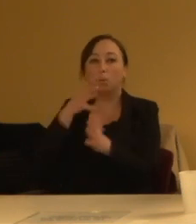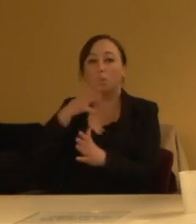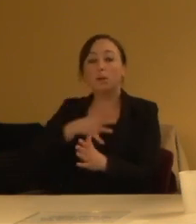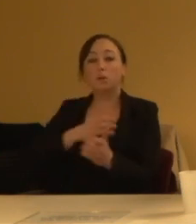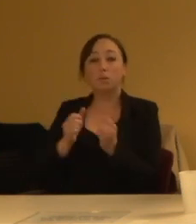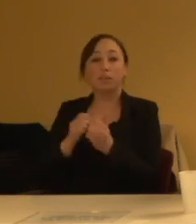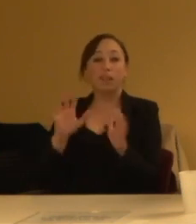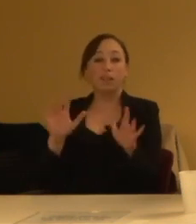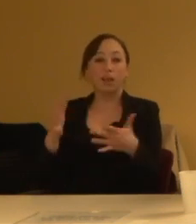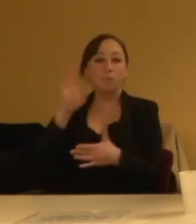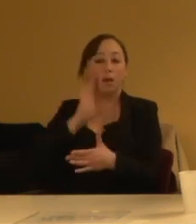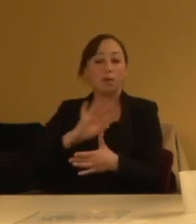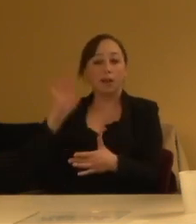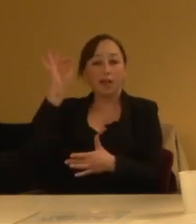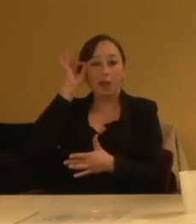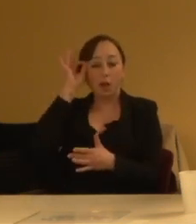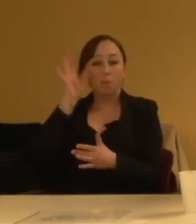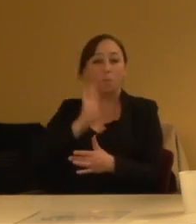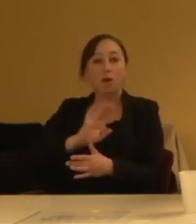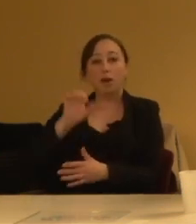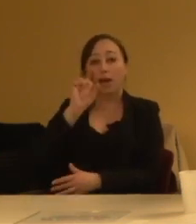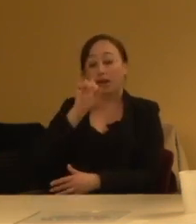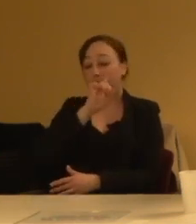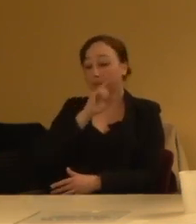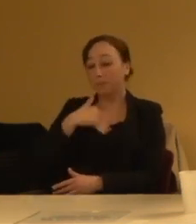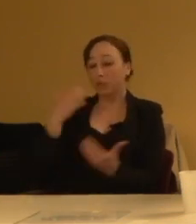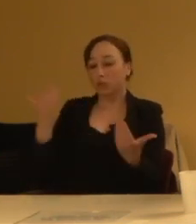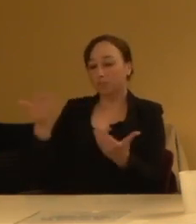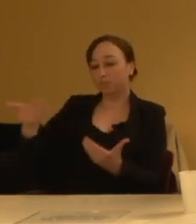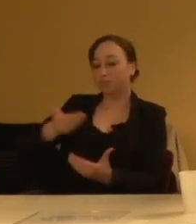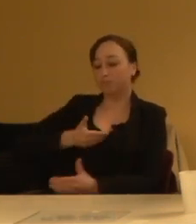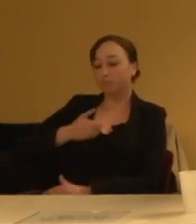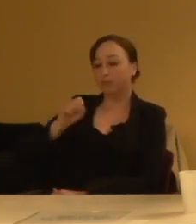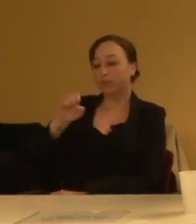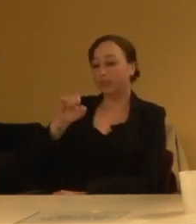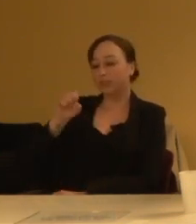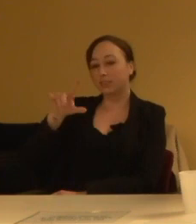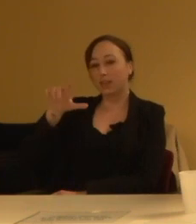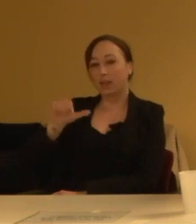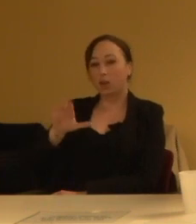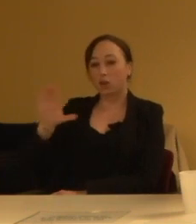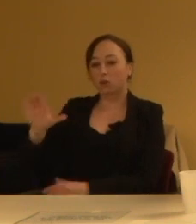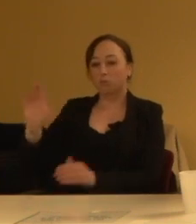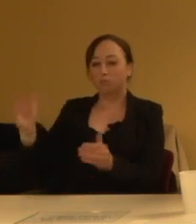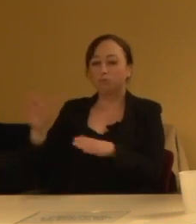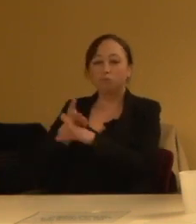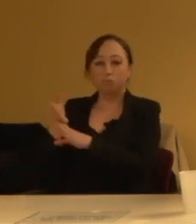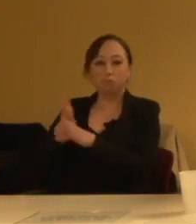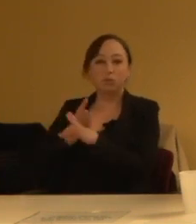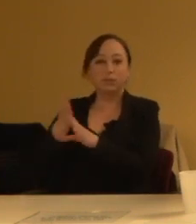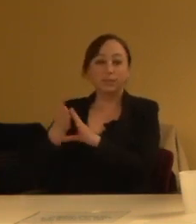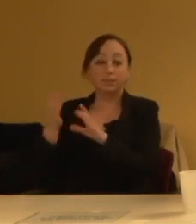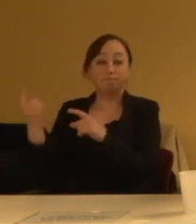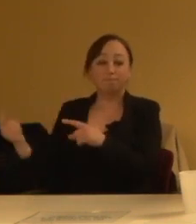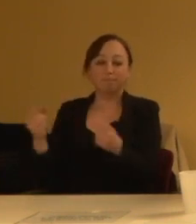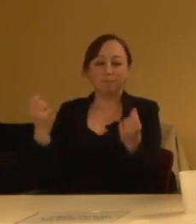I'm here to introduce Celise Kalke, who is a dramaturge whose career has taken place in some of America's most exciting and rigorous theaters.